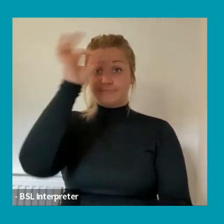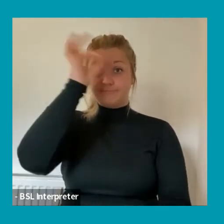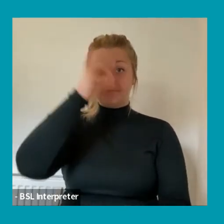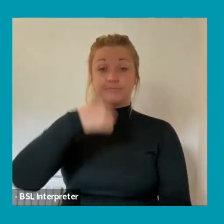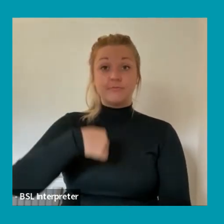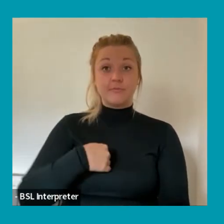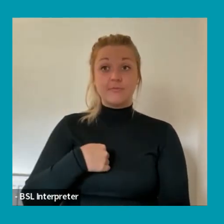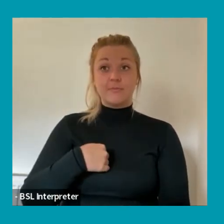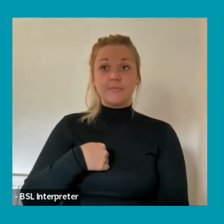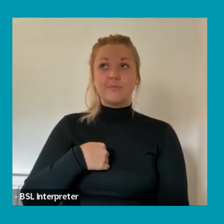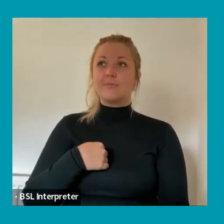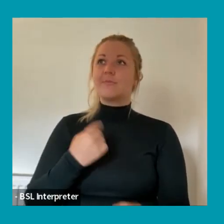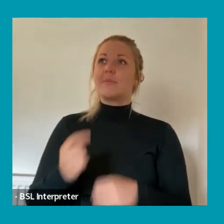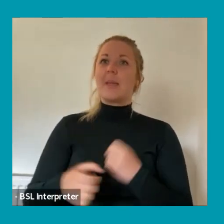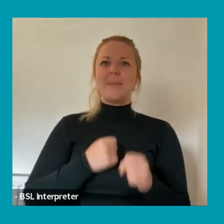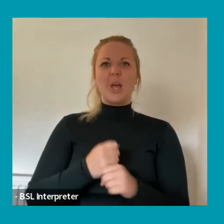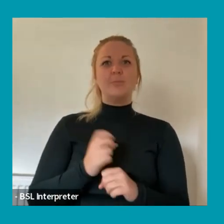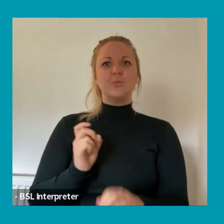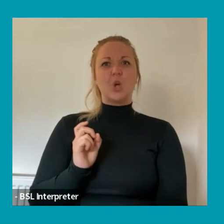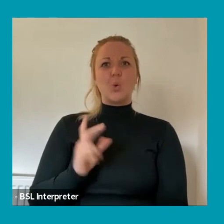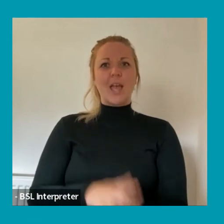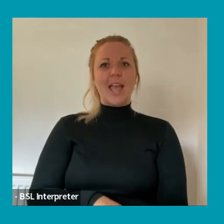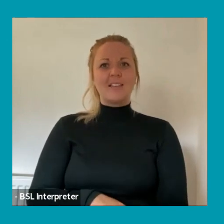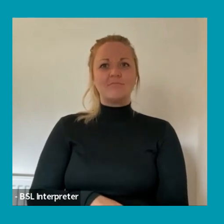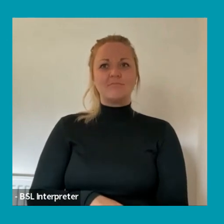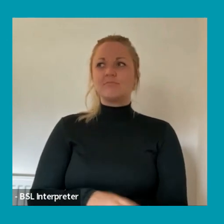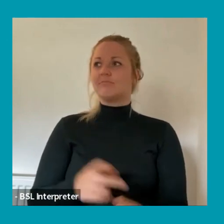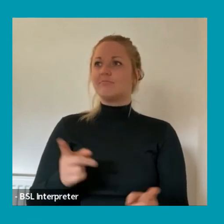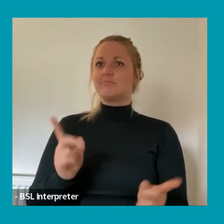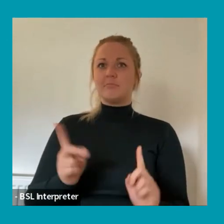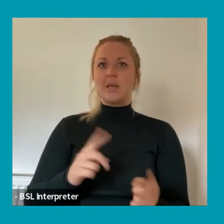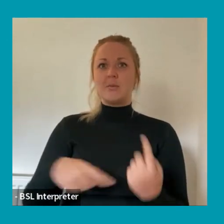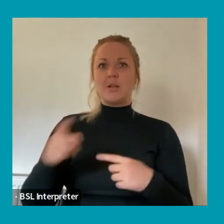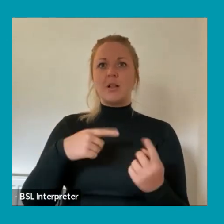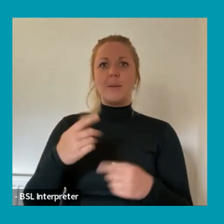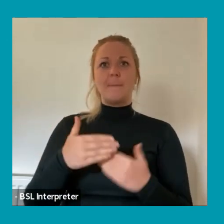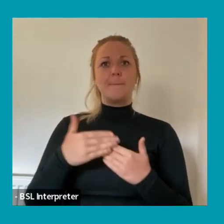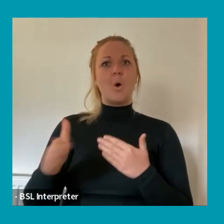It becomes okay. And people are more happy to talk about those issues. It stops being the elephant in the room.